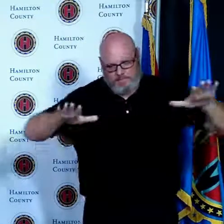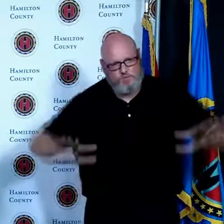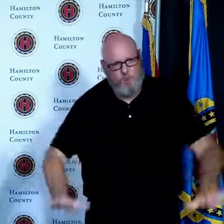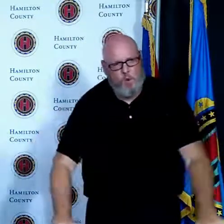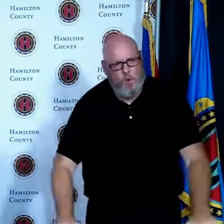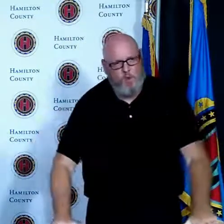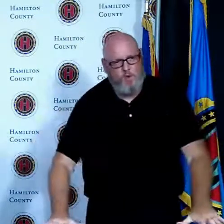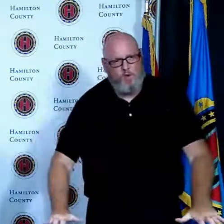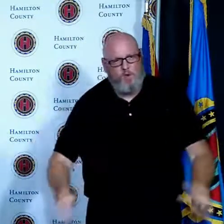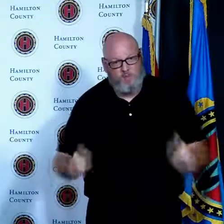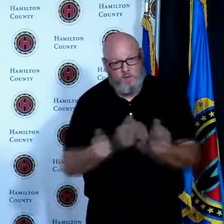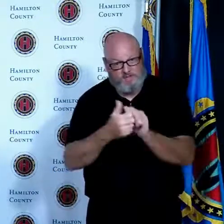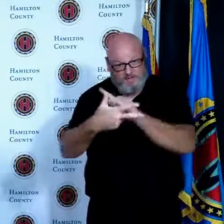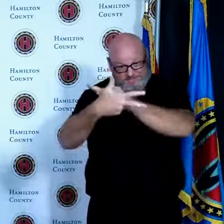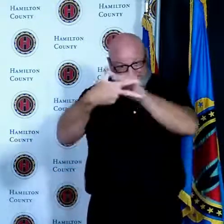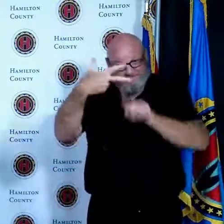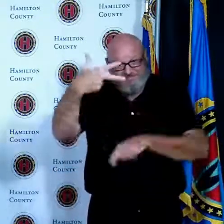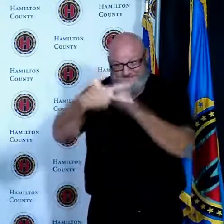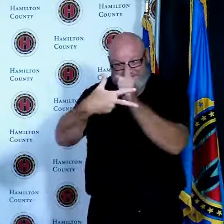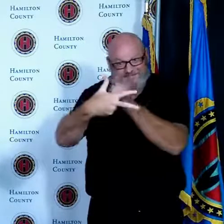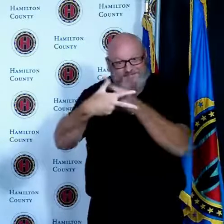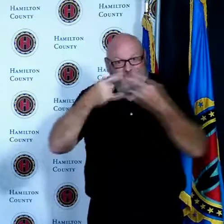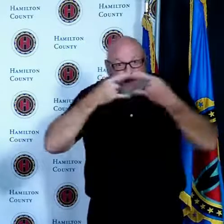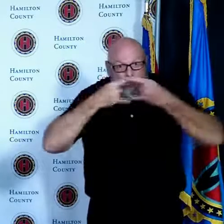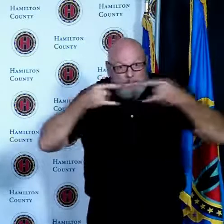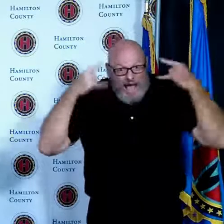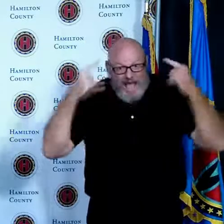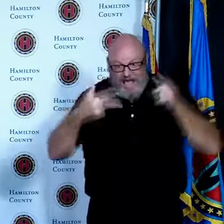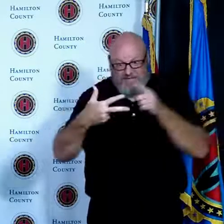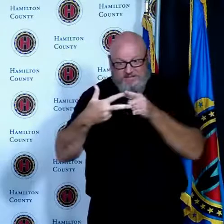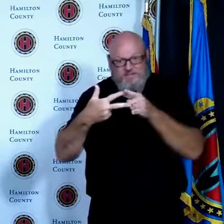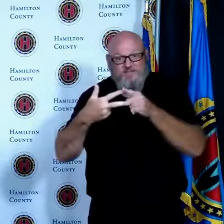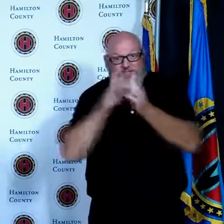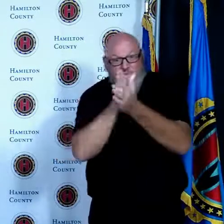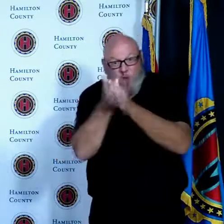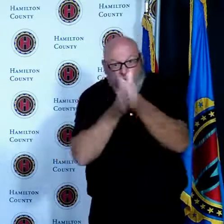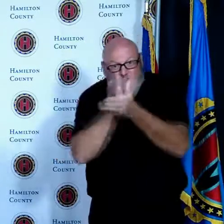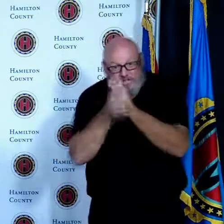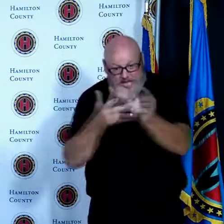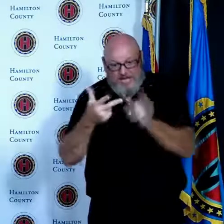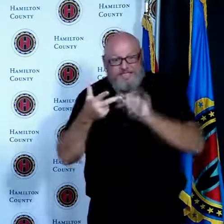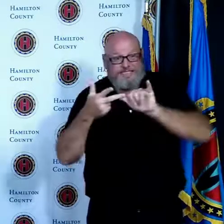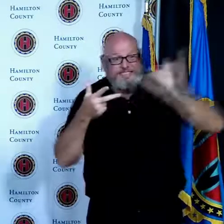stay home if we're sick and we want to treat those around us with respect I think we are heading in the right direction